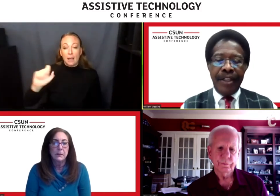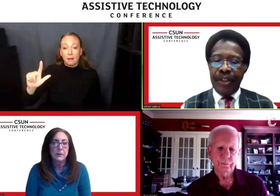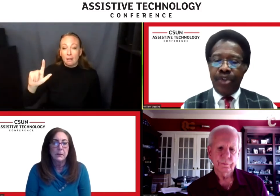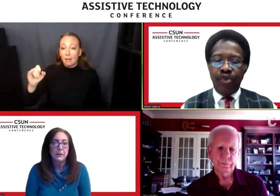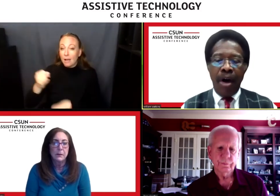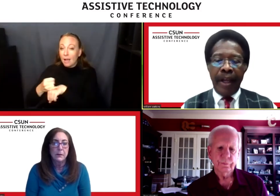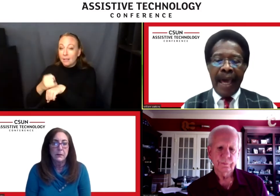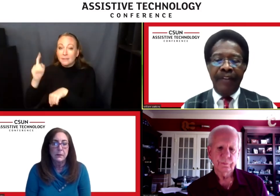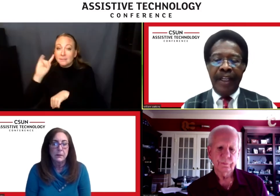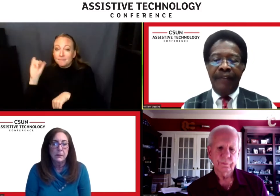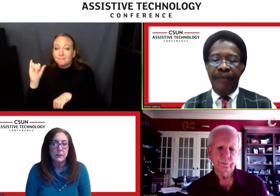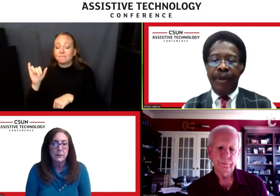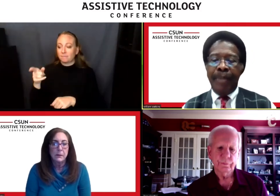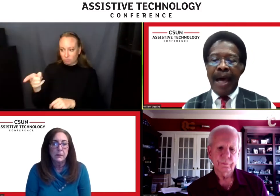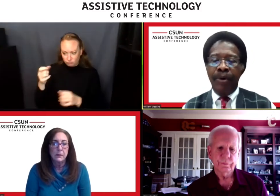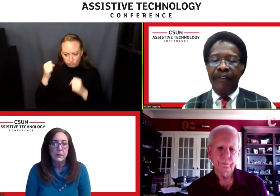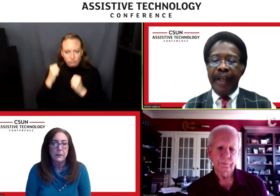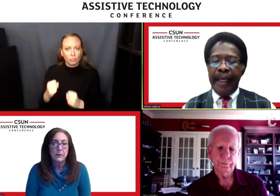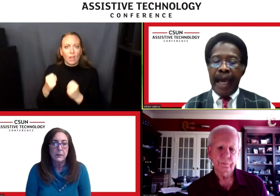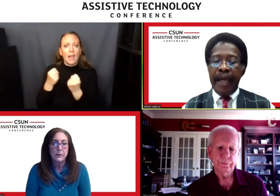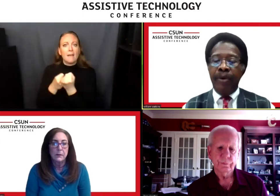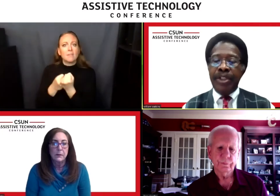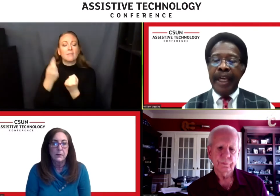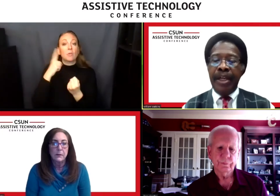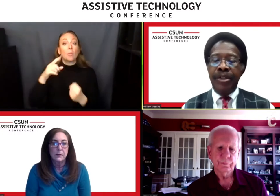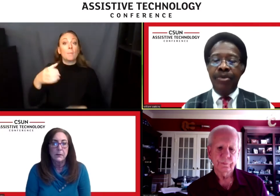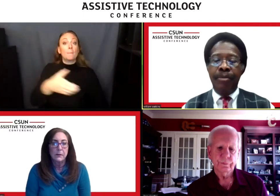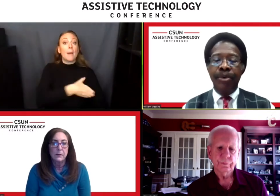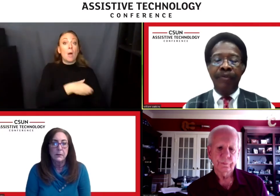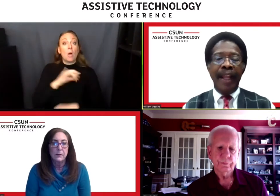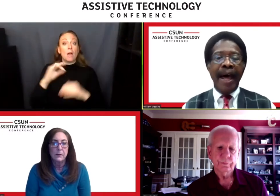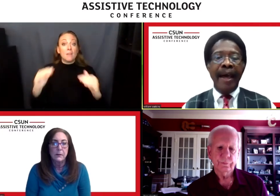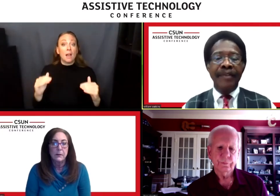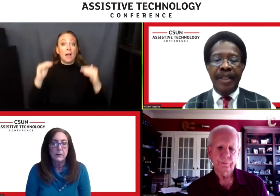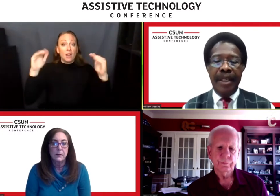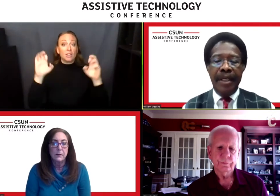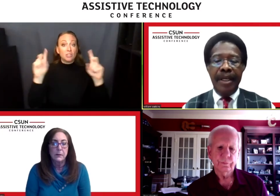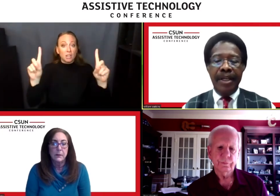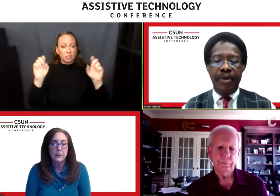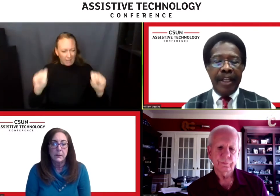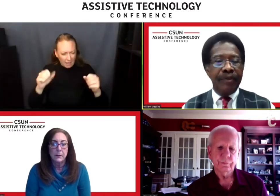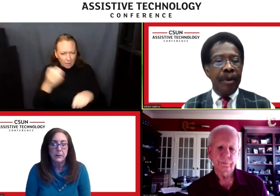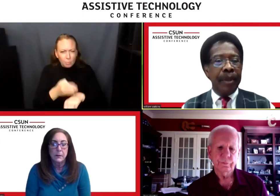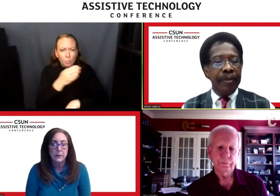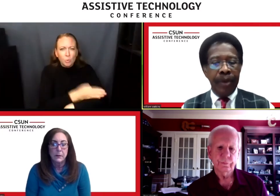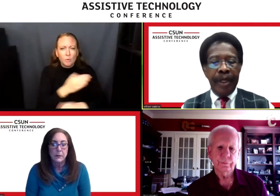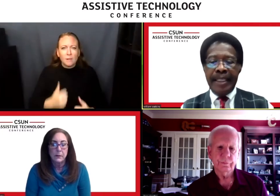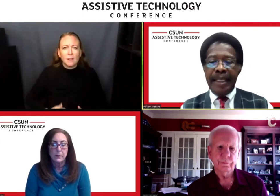She's a strong advocate for the power of higher education to improve lives, transform communities